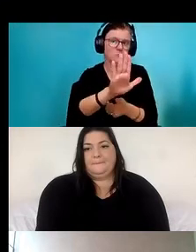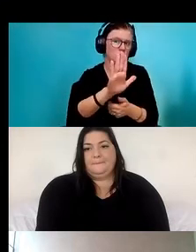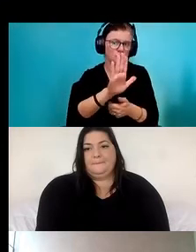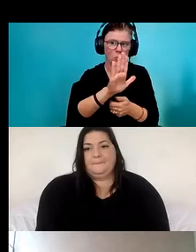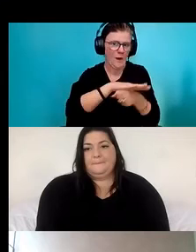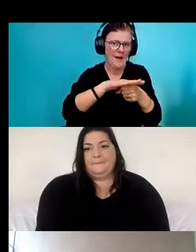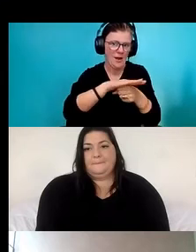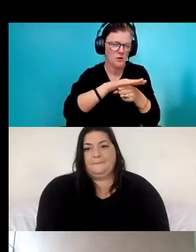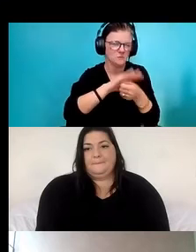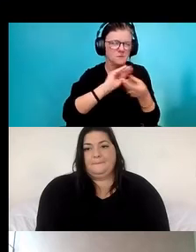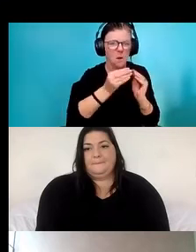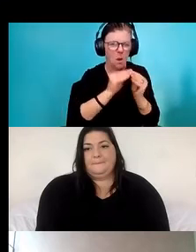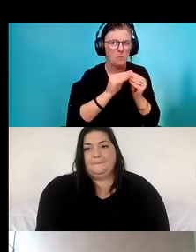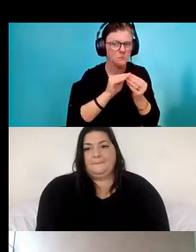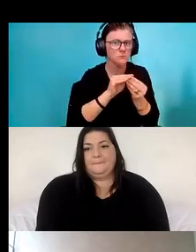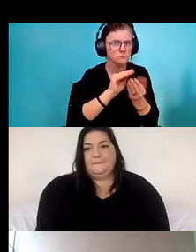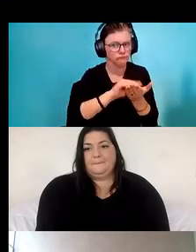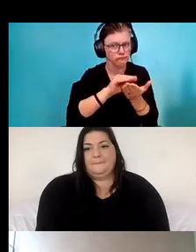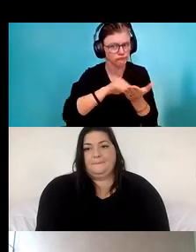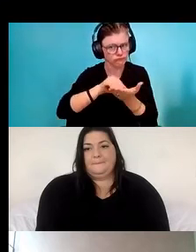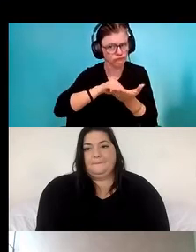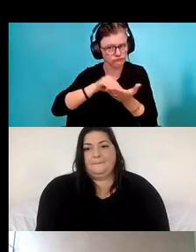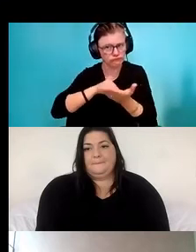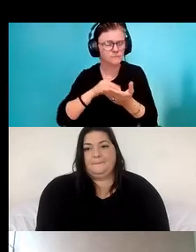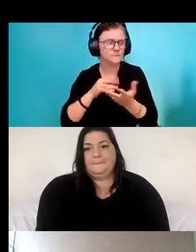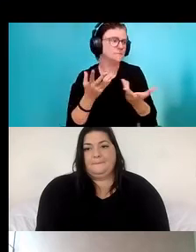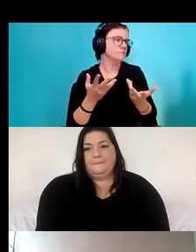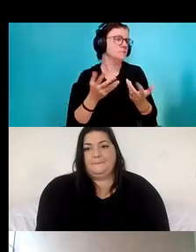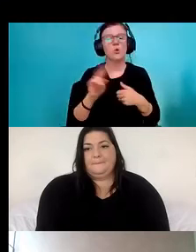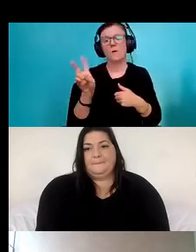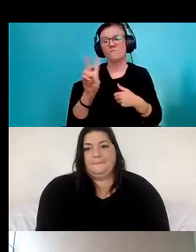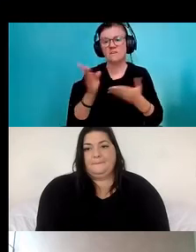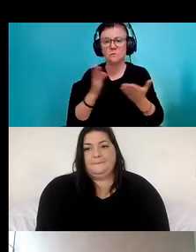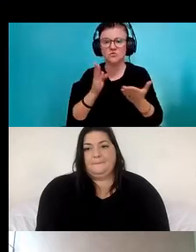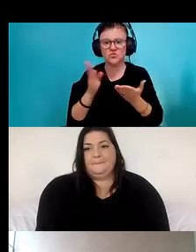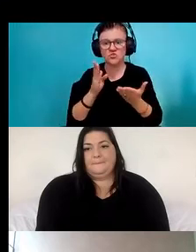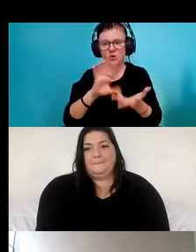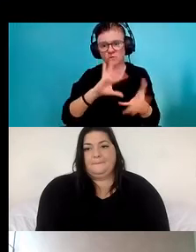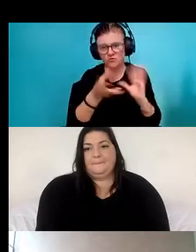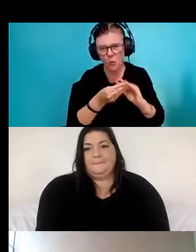that you report on, like totals the victim served, et cetera.